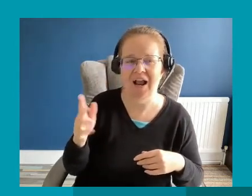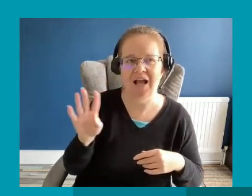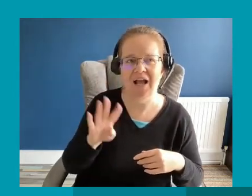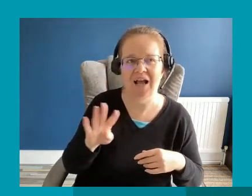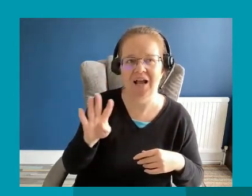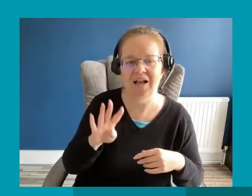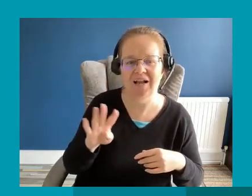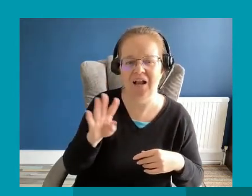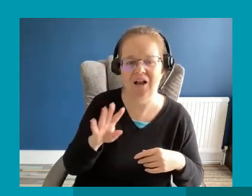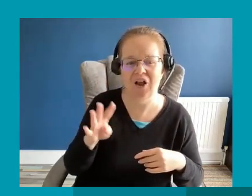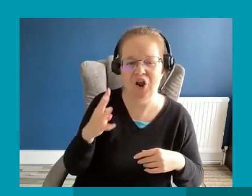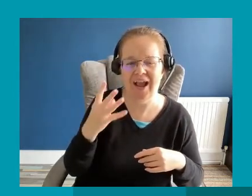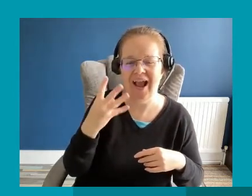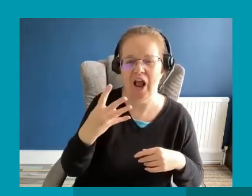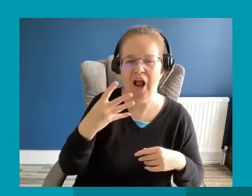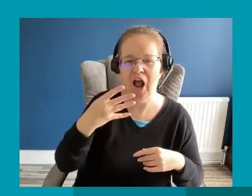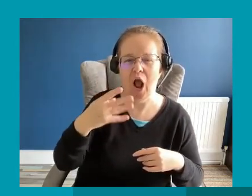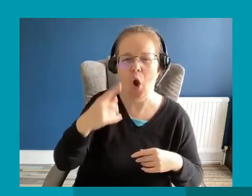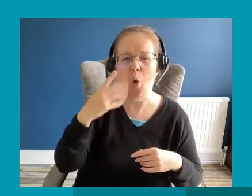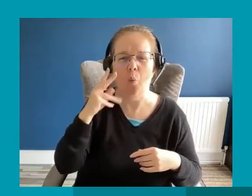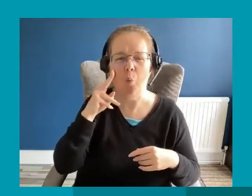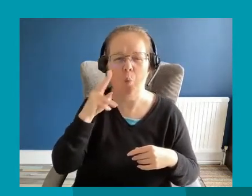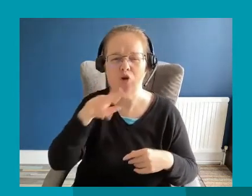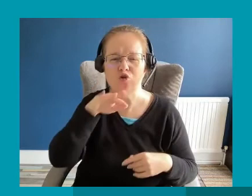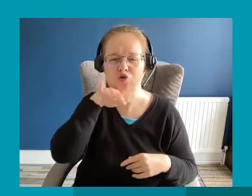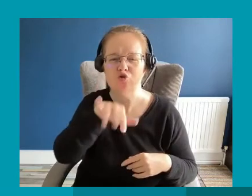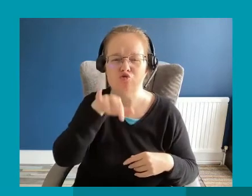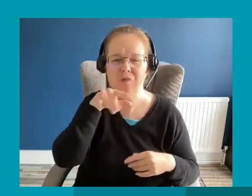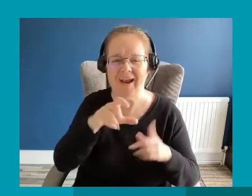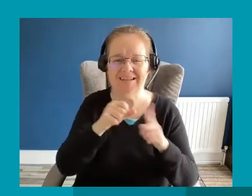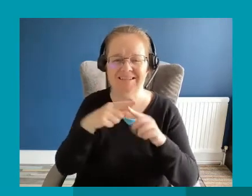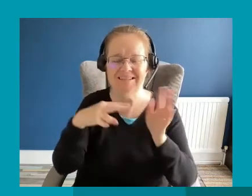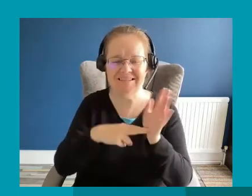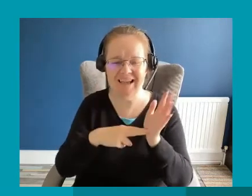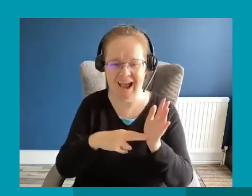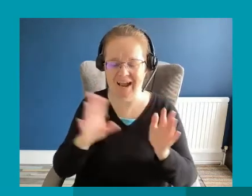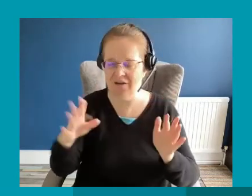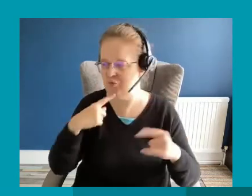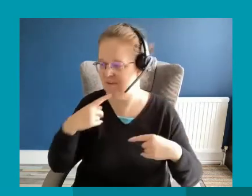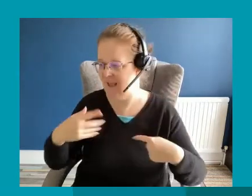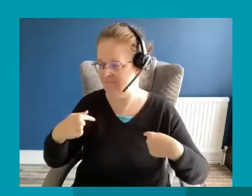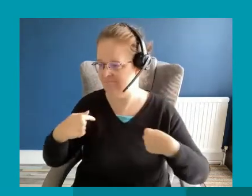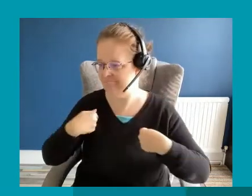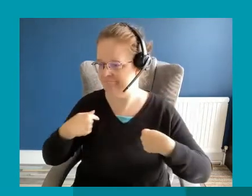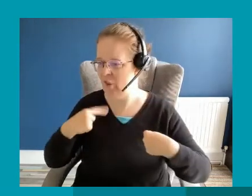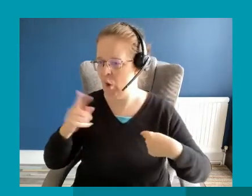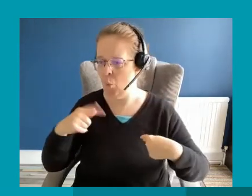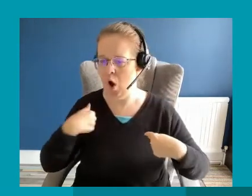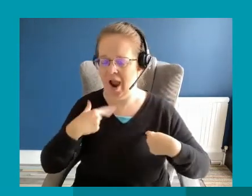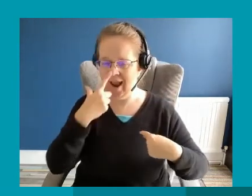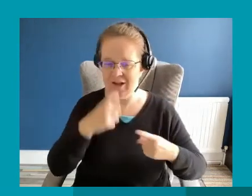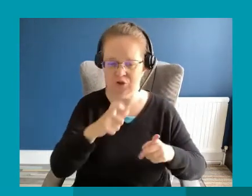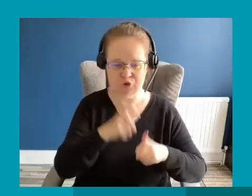you to basically sell your wares. This is who I am. This is what I can do.